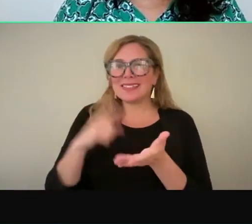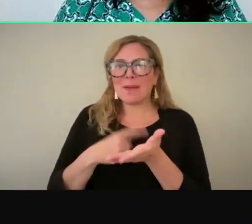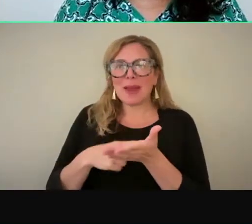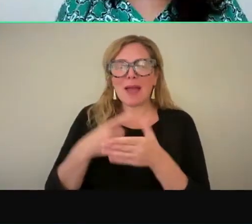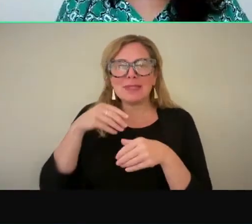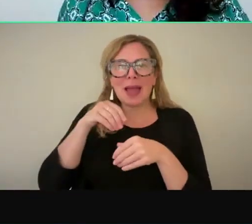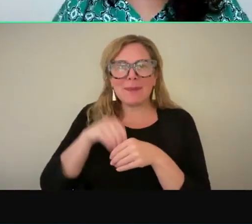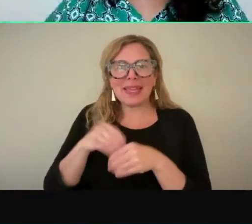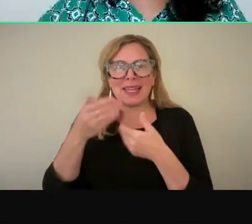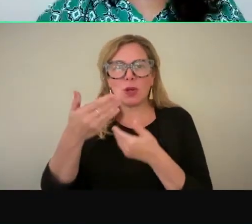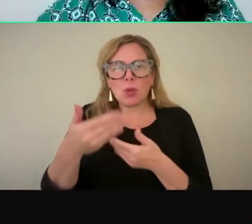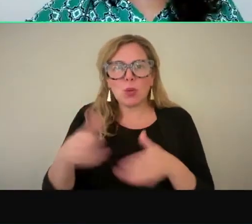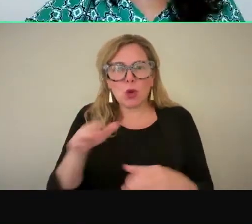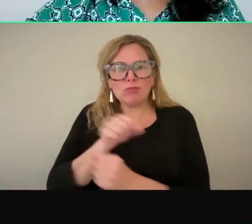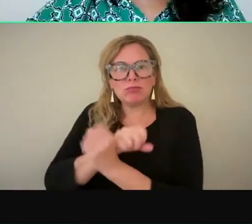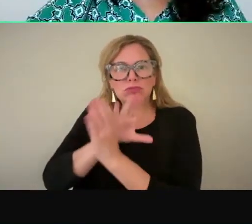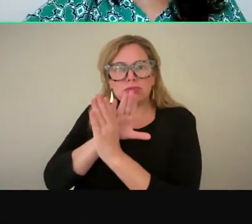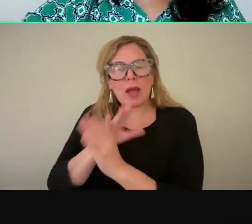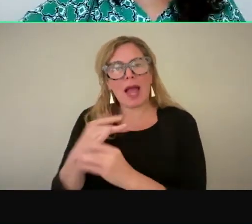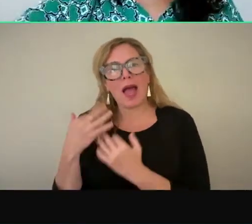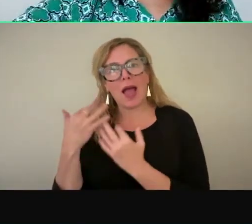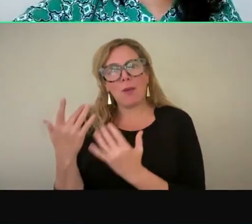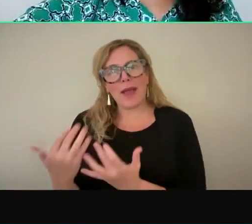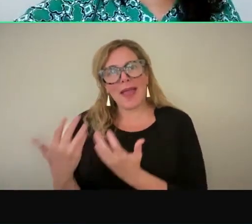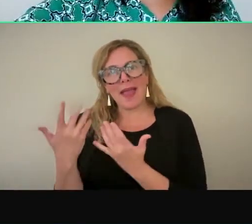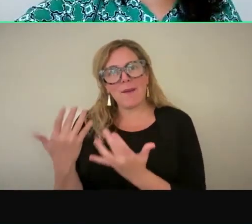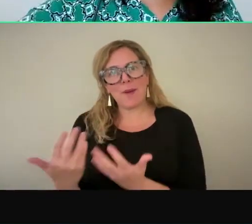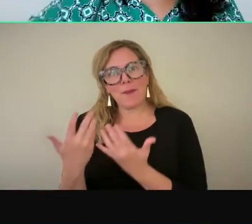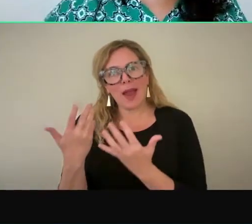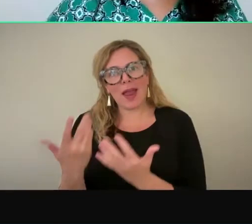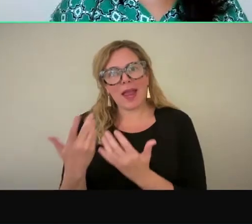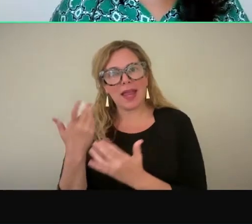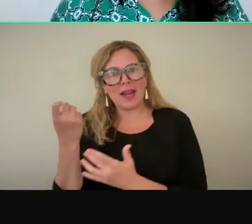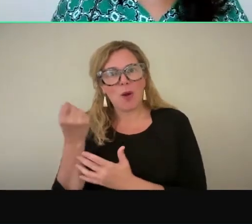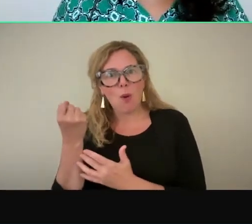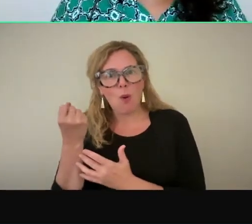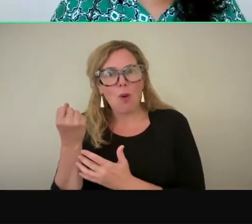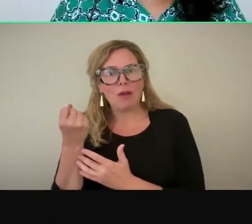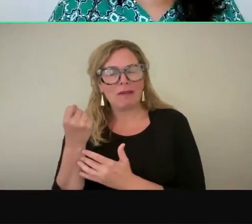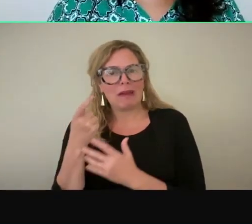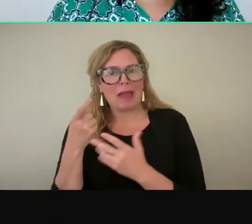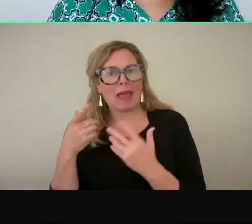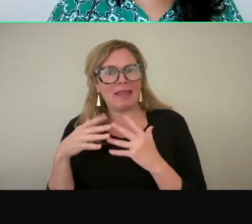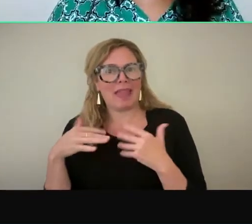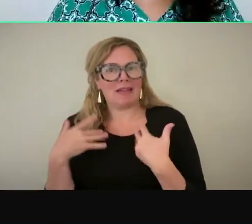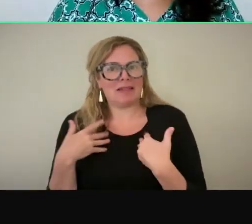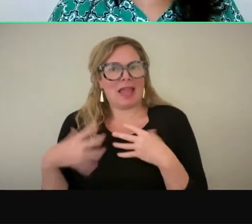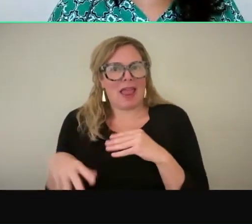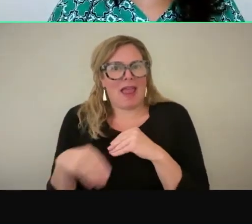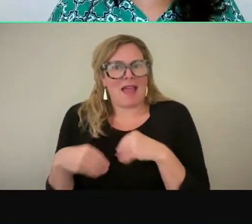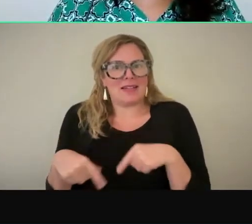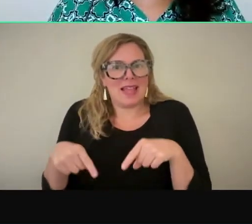so I just hold on and hope, which actually adds anxiety to the situation. A means for